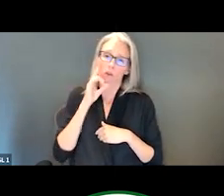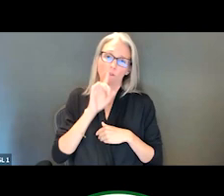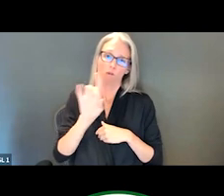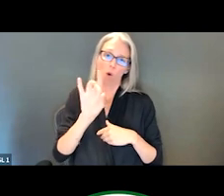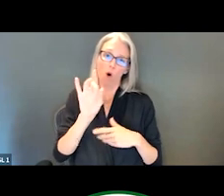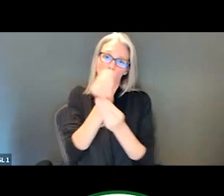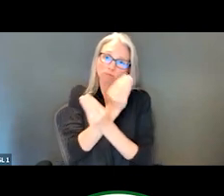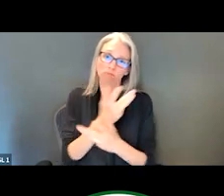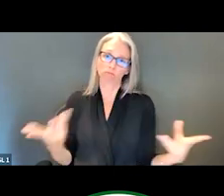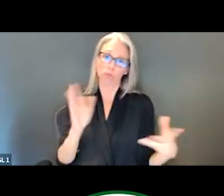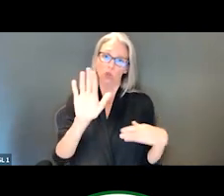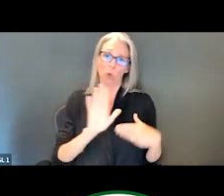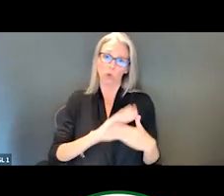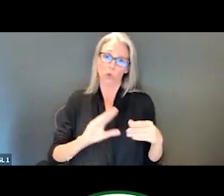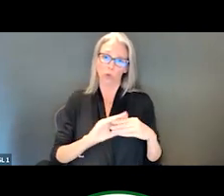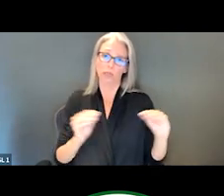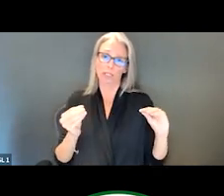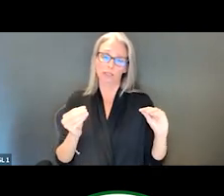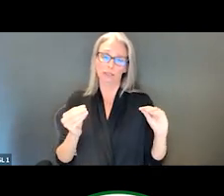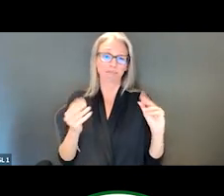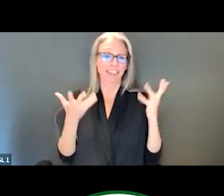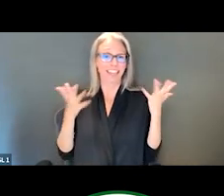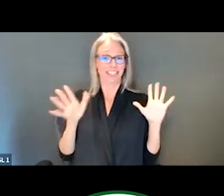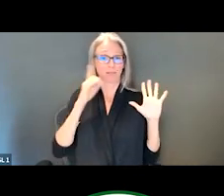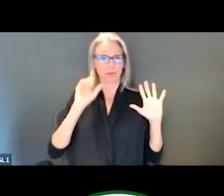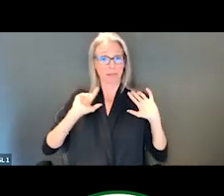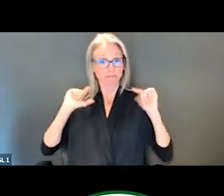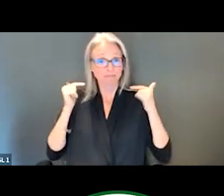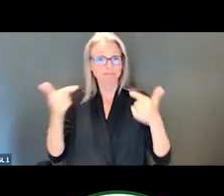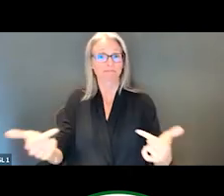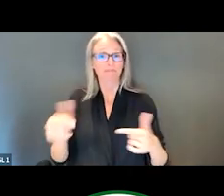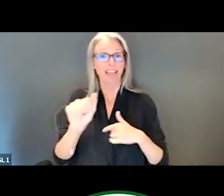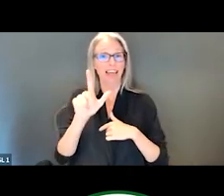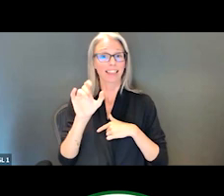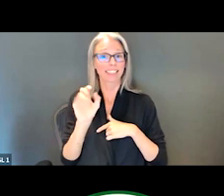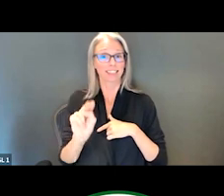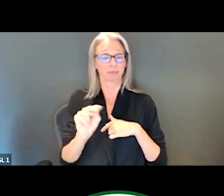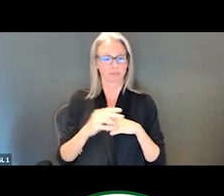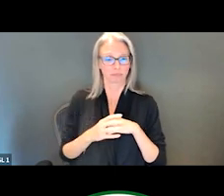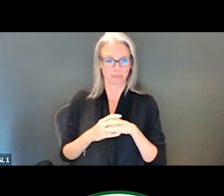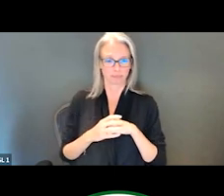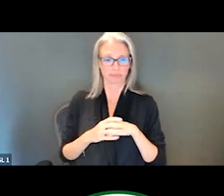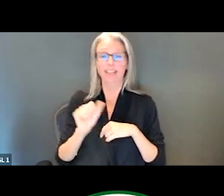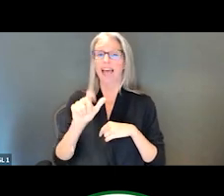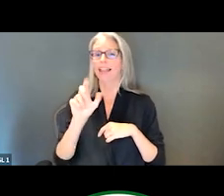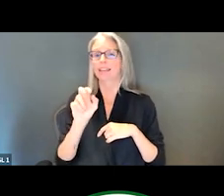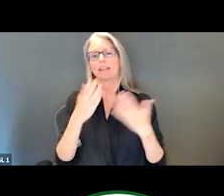Thank you, and thank you Hannah for moderating the campfire chat today. E going to next words,